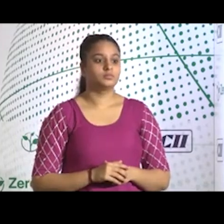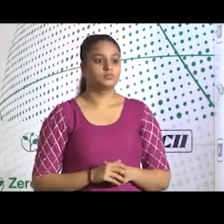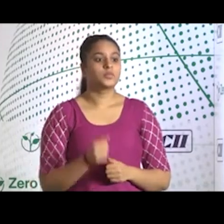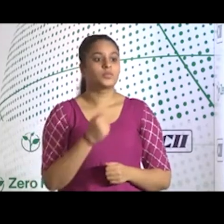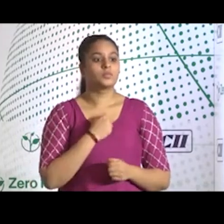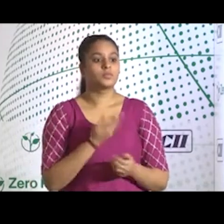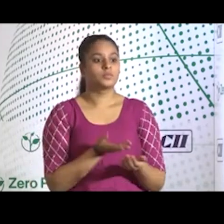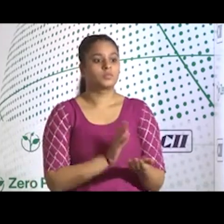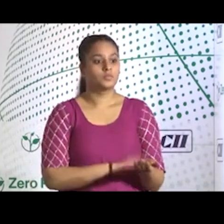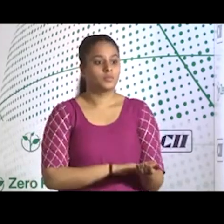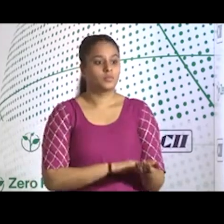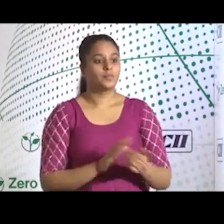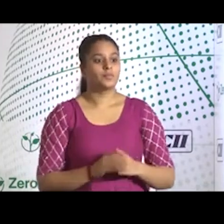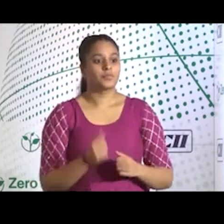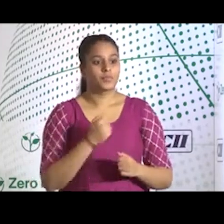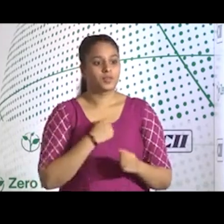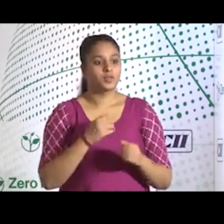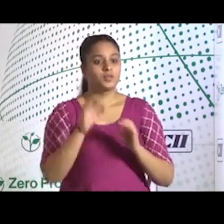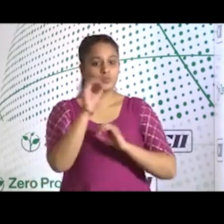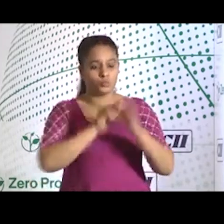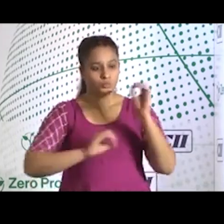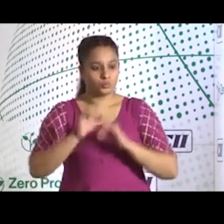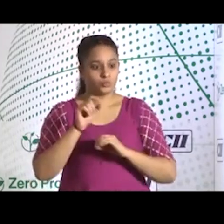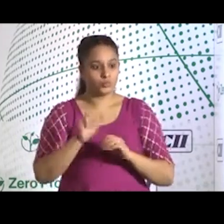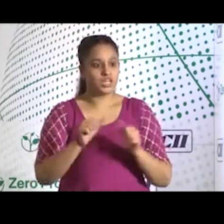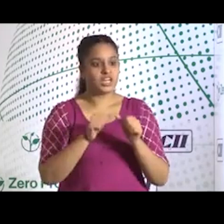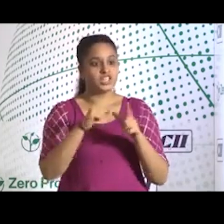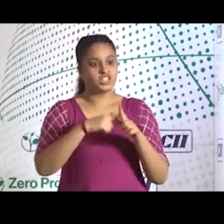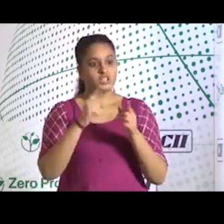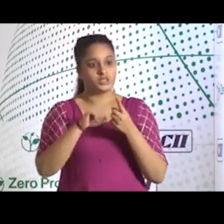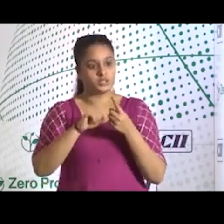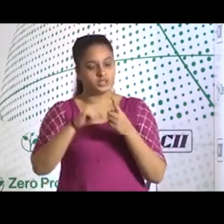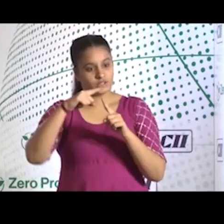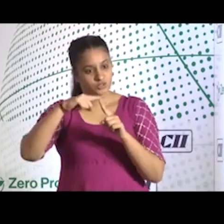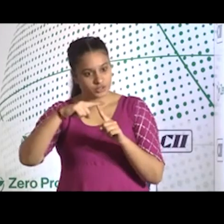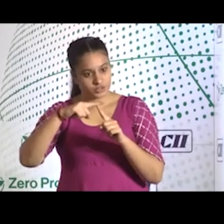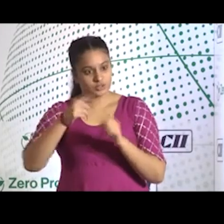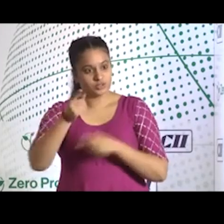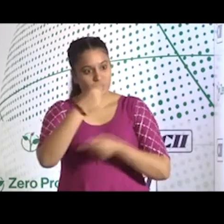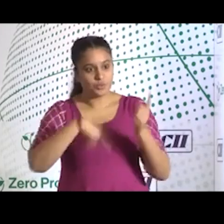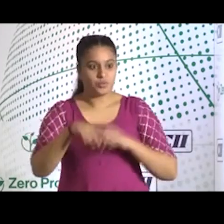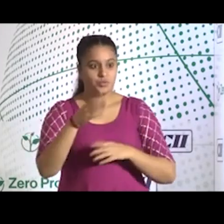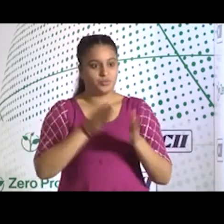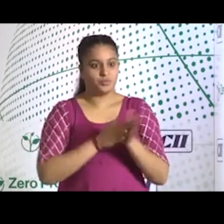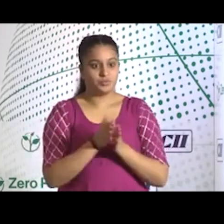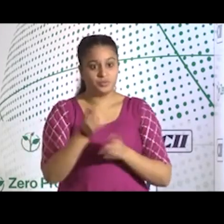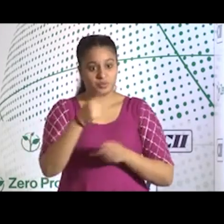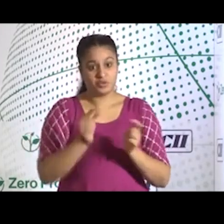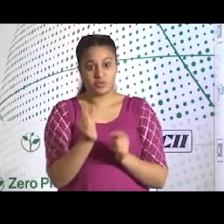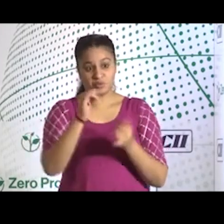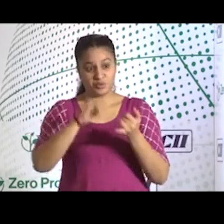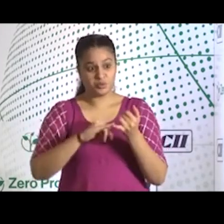from Google very, very interesting personality. Having thrown everything in the US and come back to India